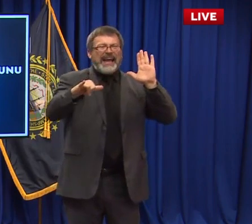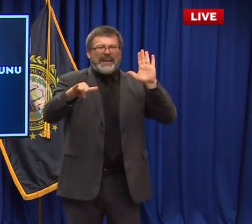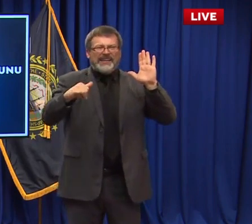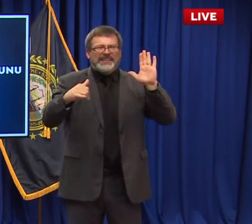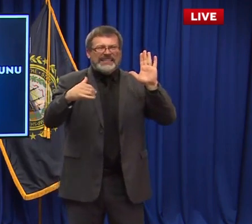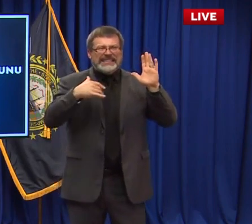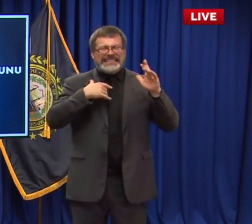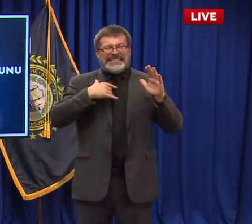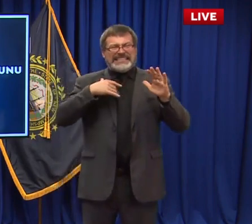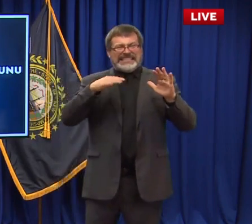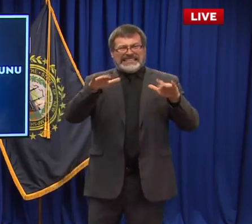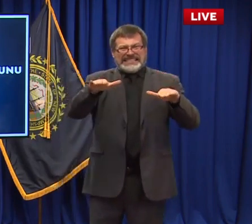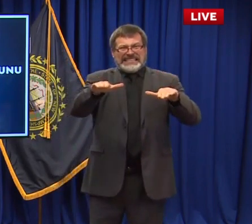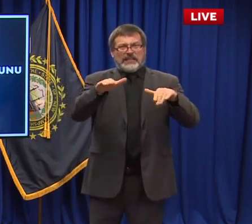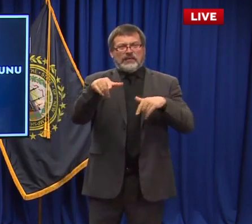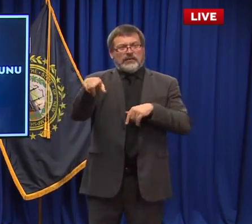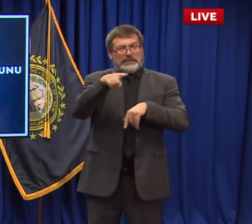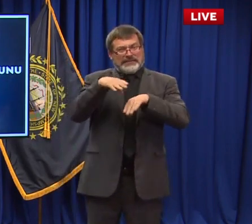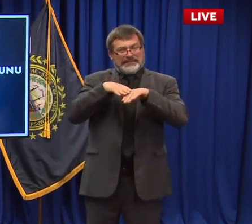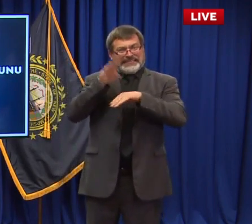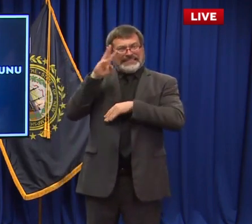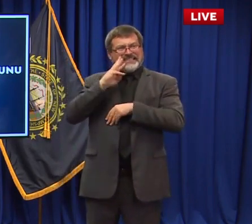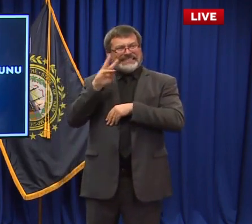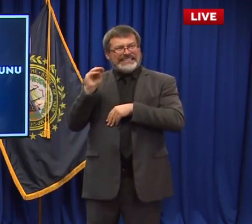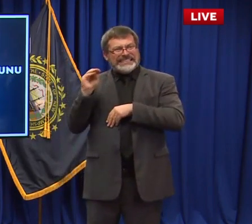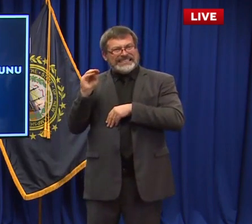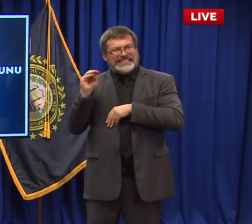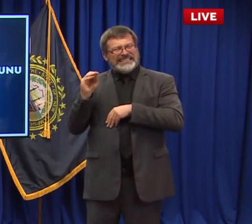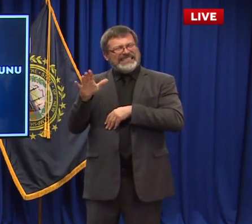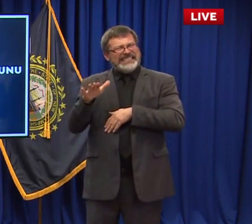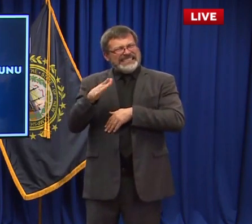IF YOU ARE ELDERLY OVER THE AGE OF 60, YOU SHOULD STAY HOME.